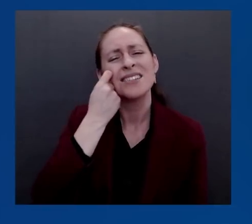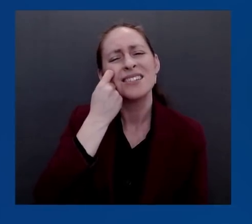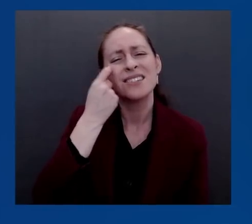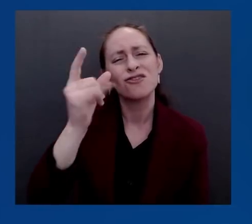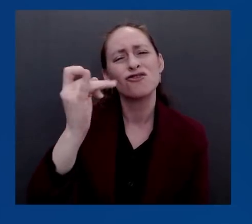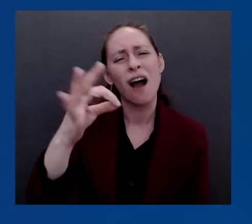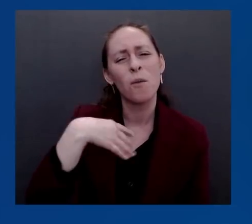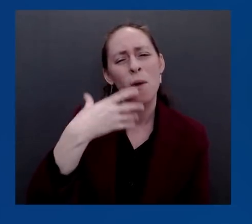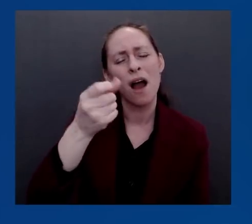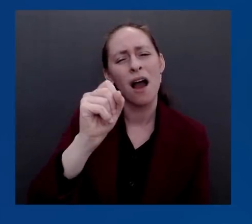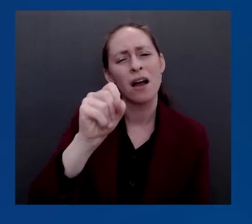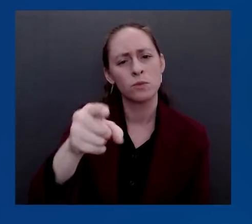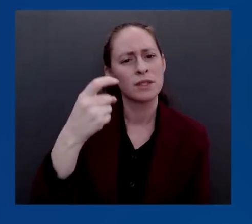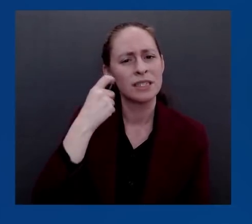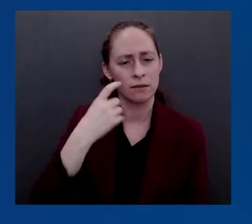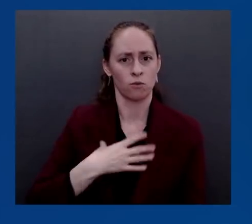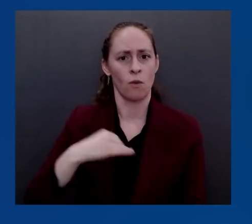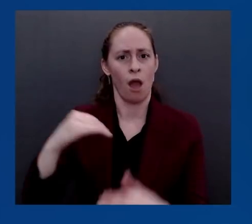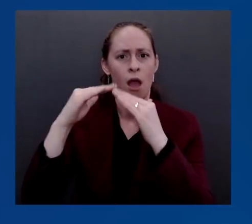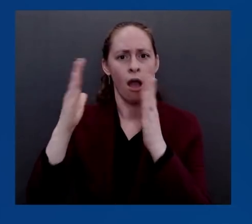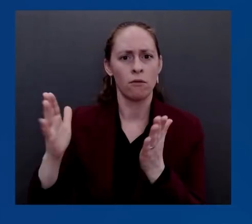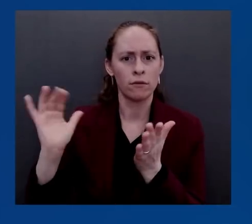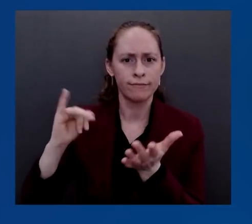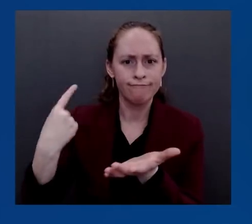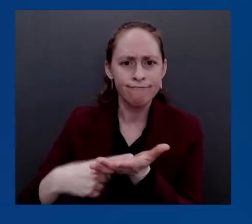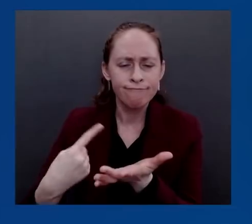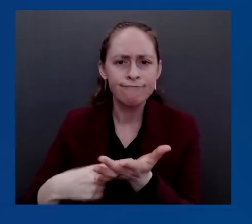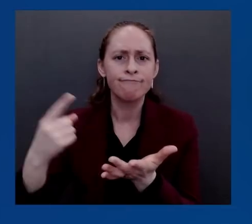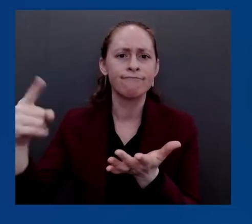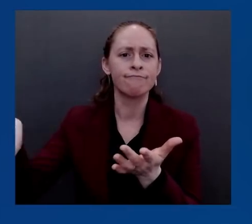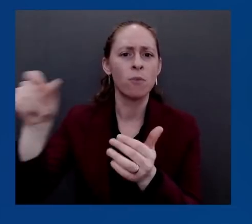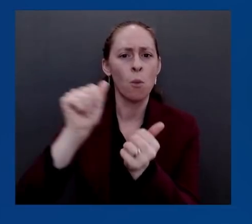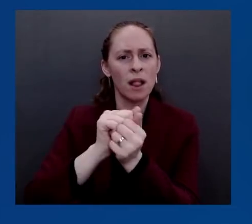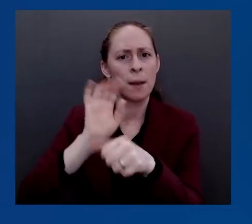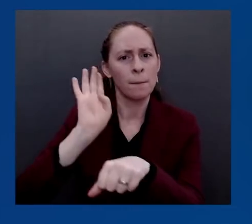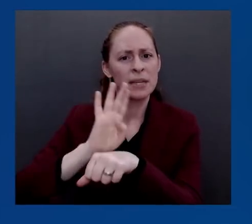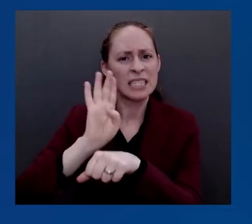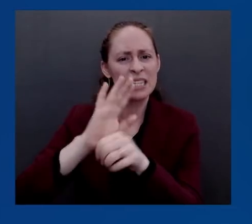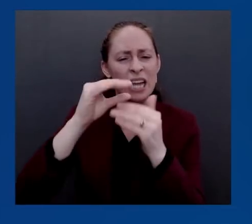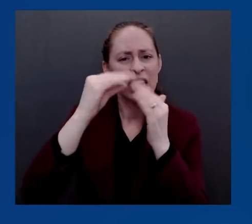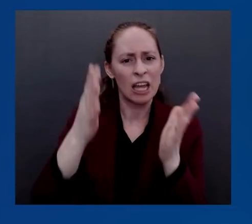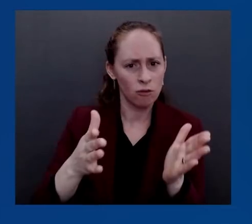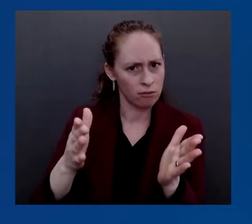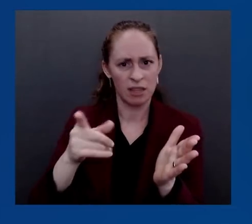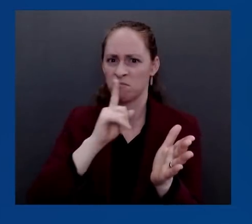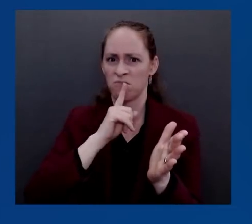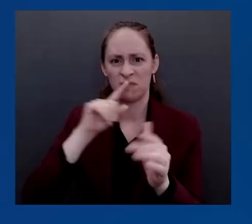does this -- does that indicate that this sort of move to the next phase is not just a scientific decision;